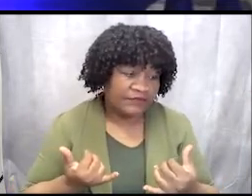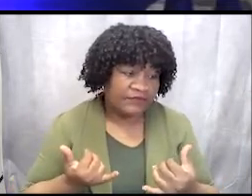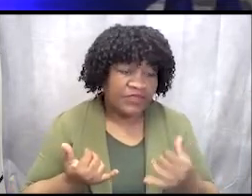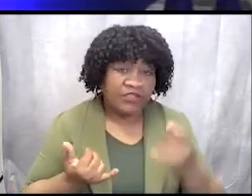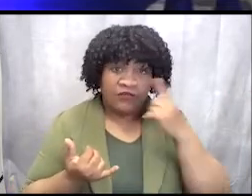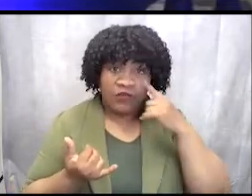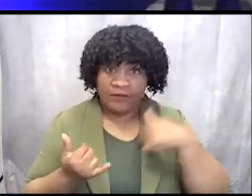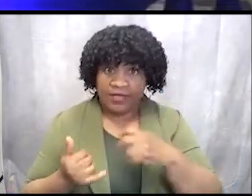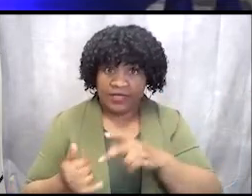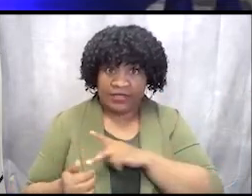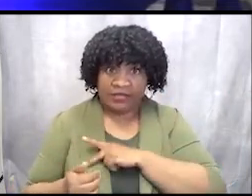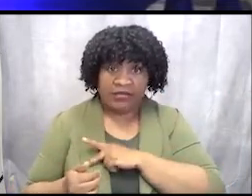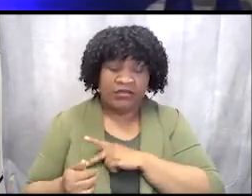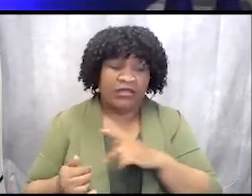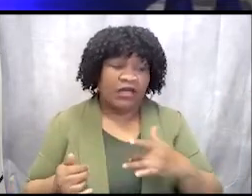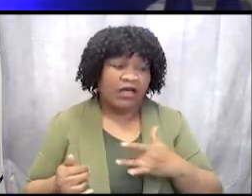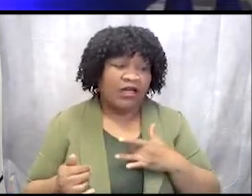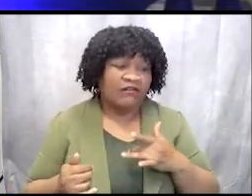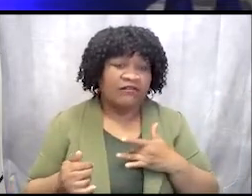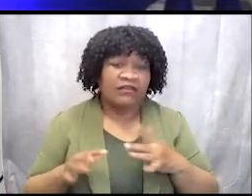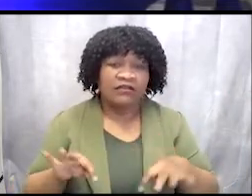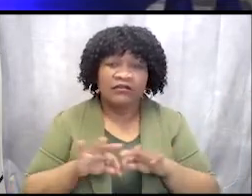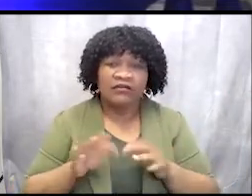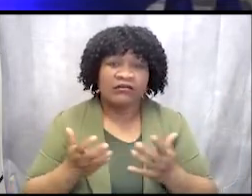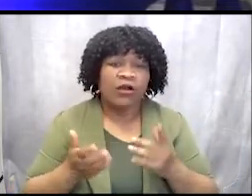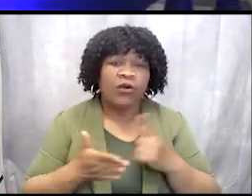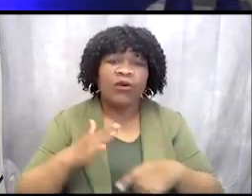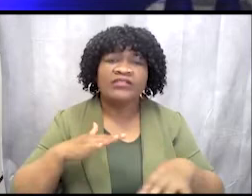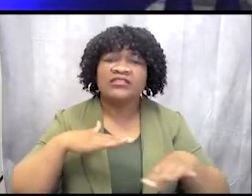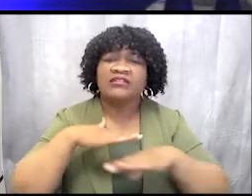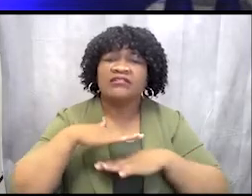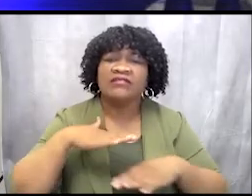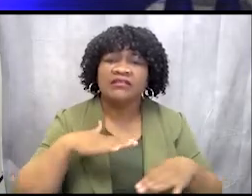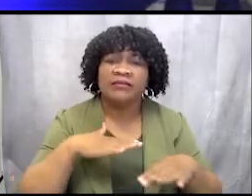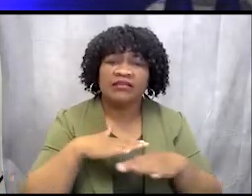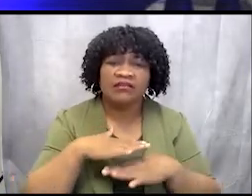to me, it's about what is the fundamental nature